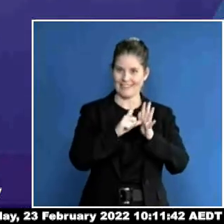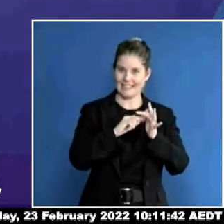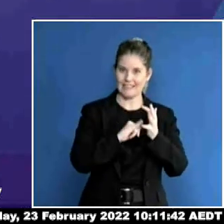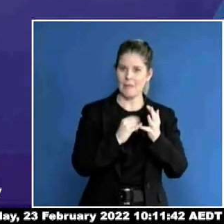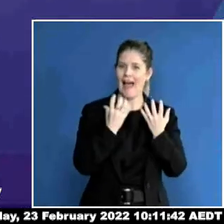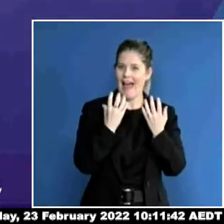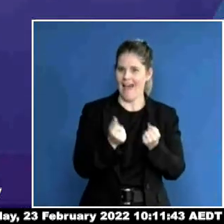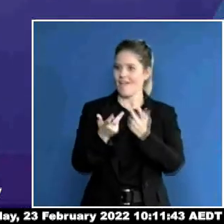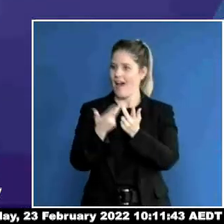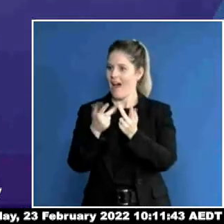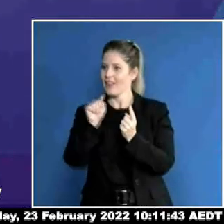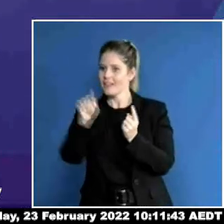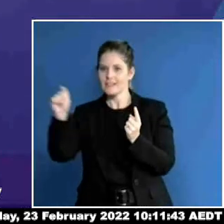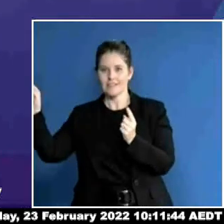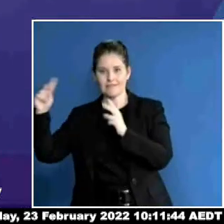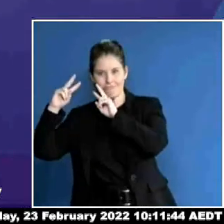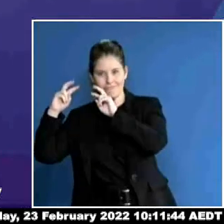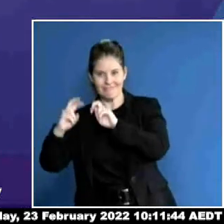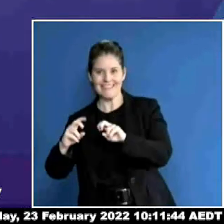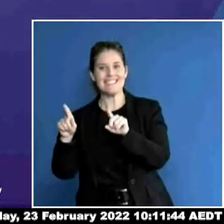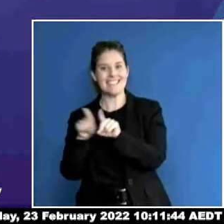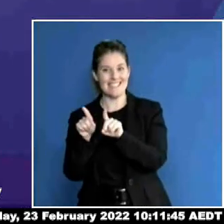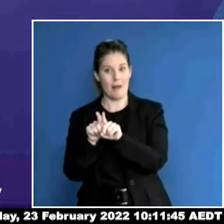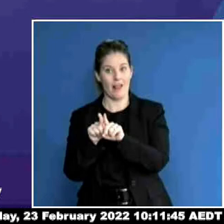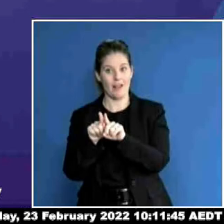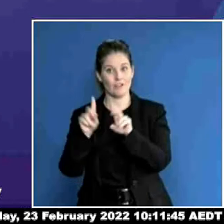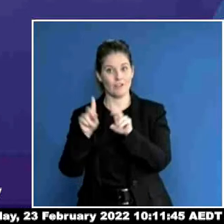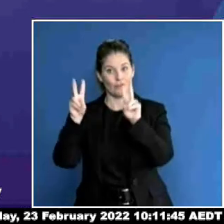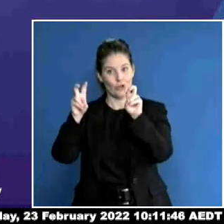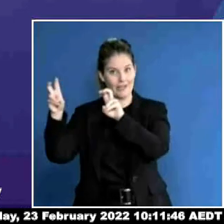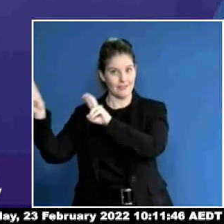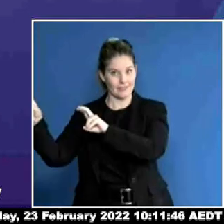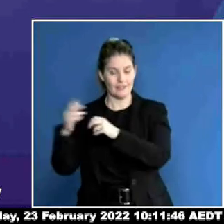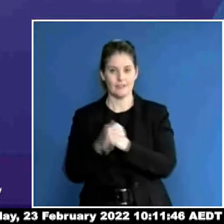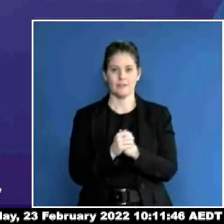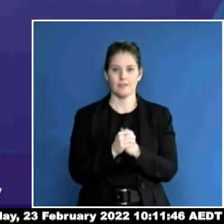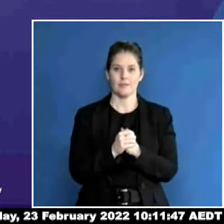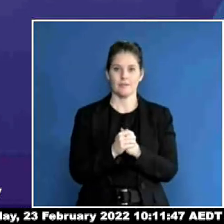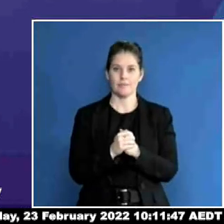That applies in the present case, as the DES program has been reviewed on more than one